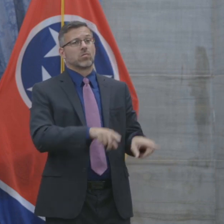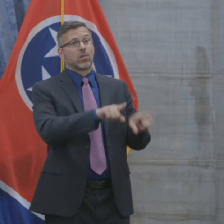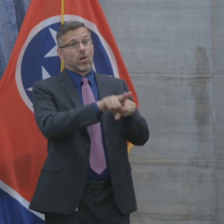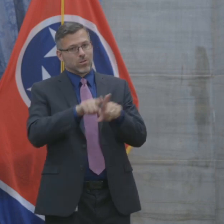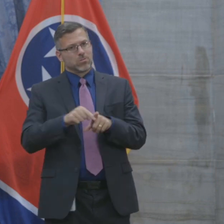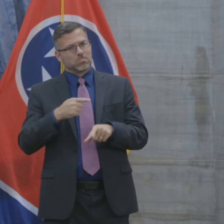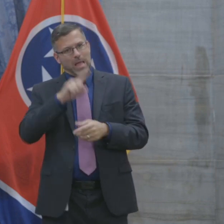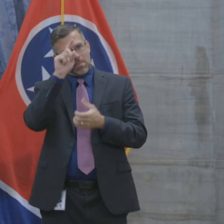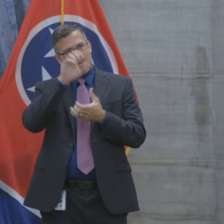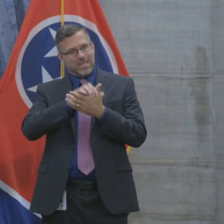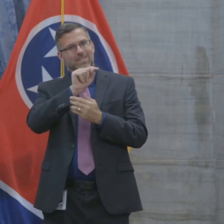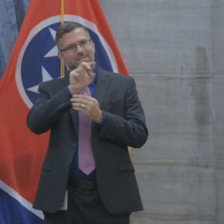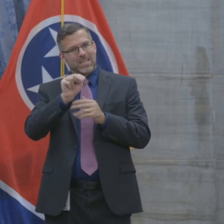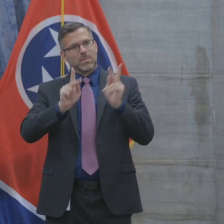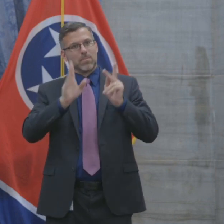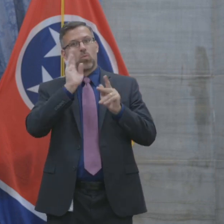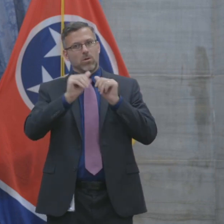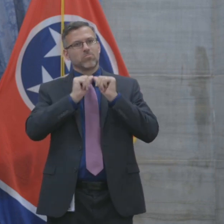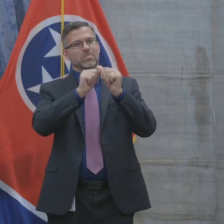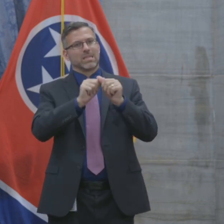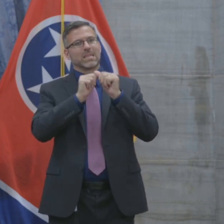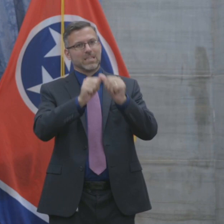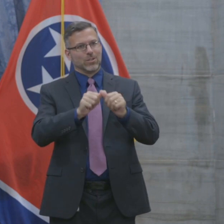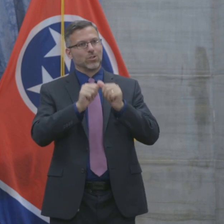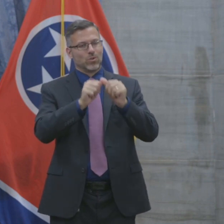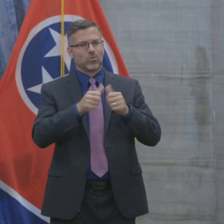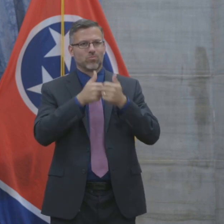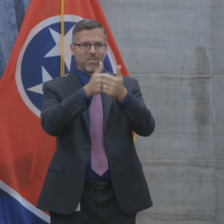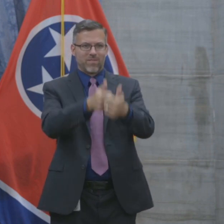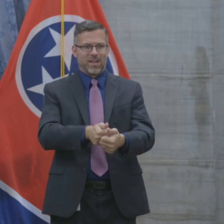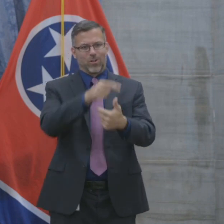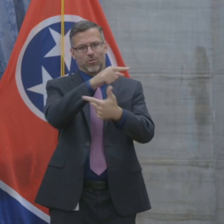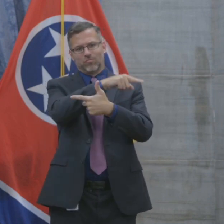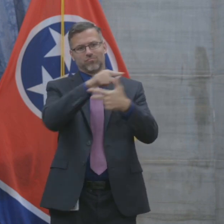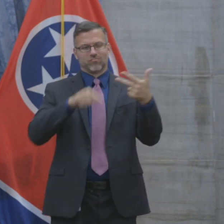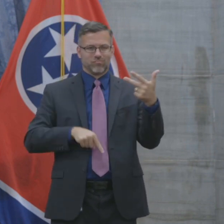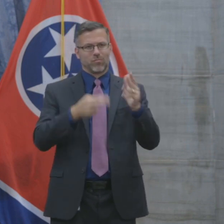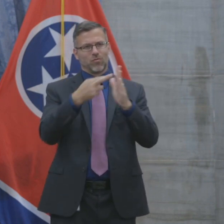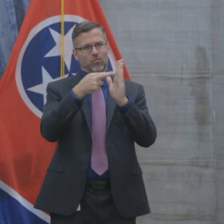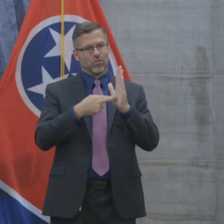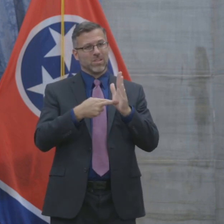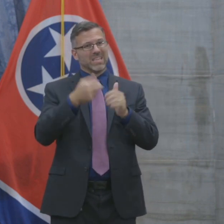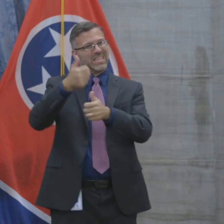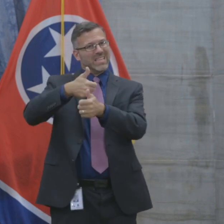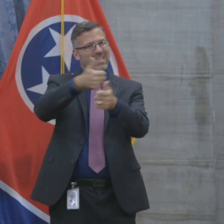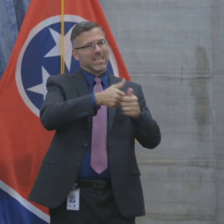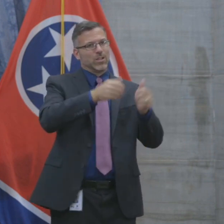in numbers? GOV. LEE: I think what Dr. Piercey said is true which is what Tennesseans are doing is